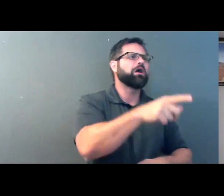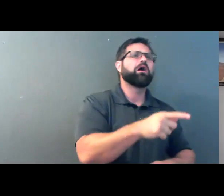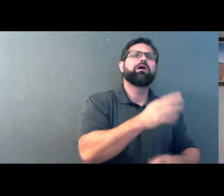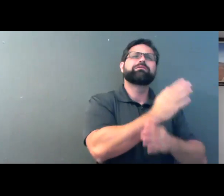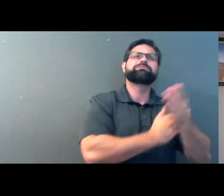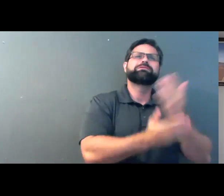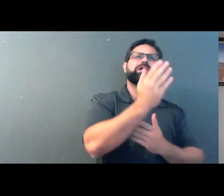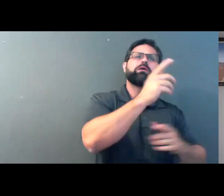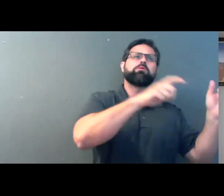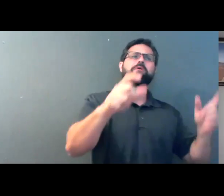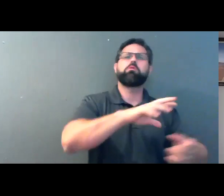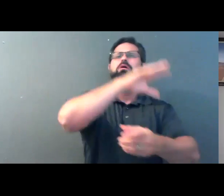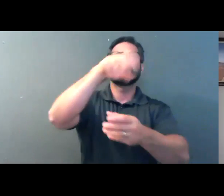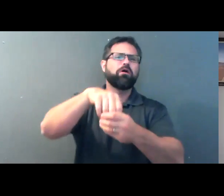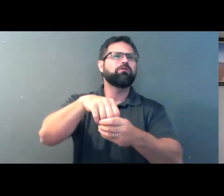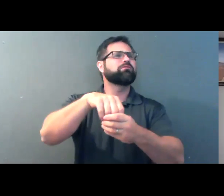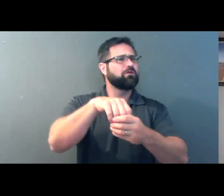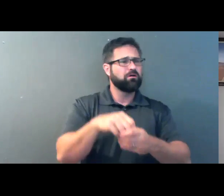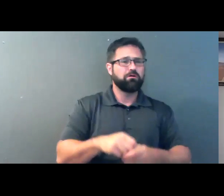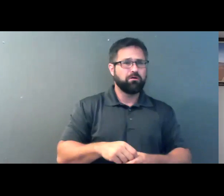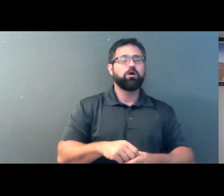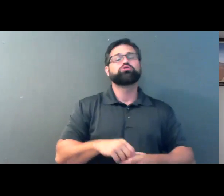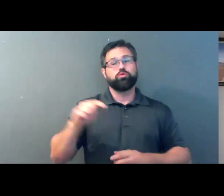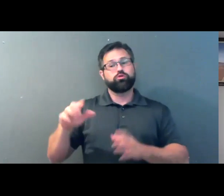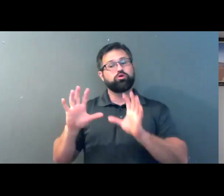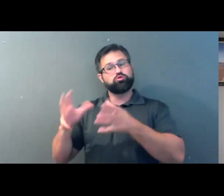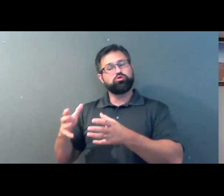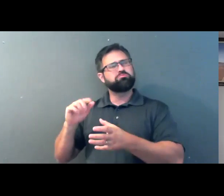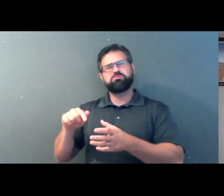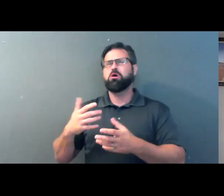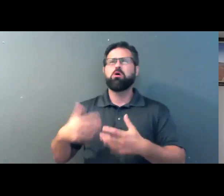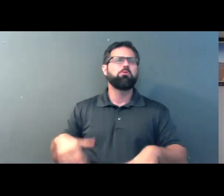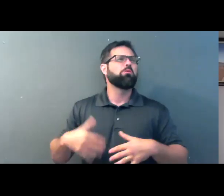now what's particularly important about the reference group is that it again brings together